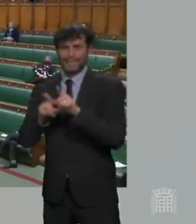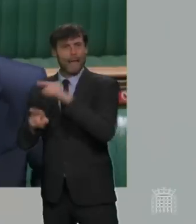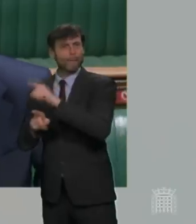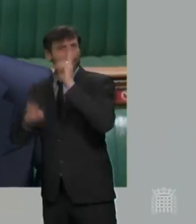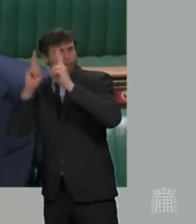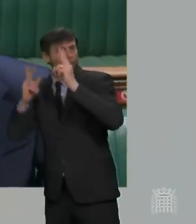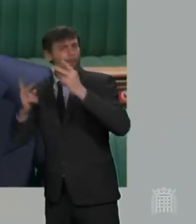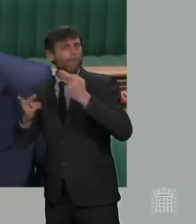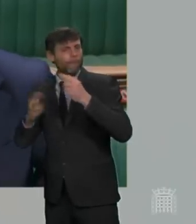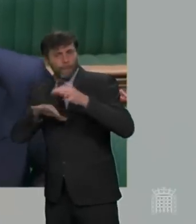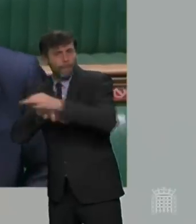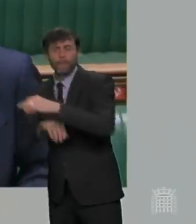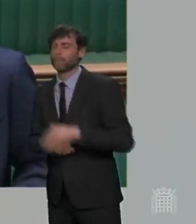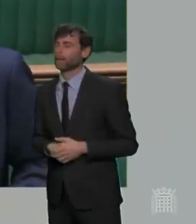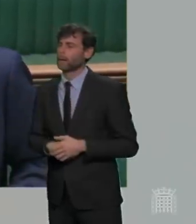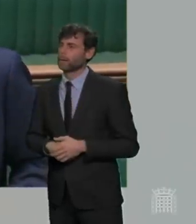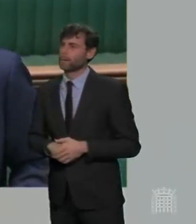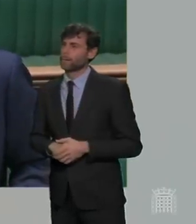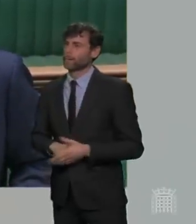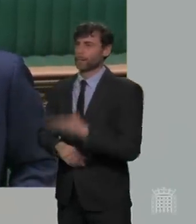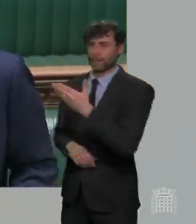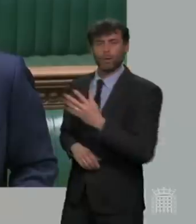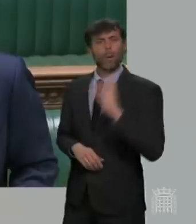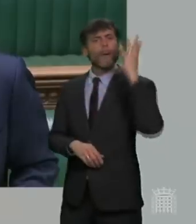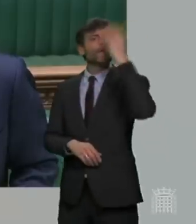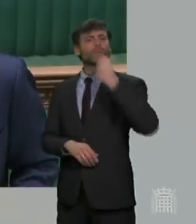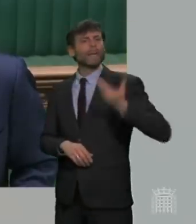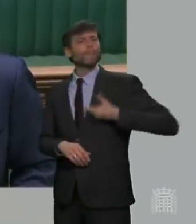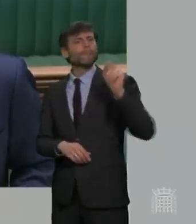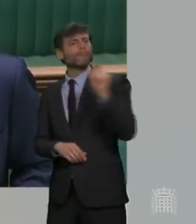right in what she says about the importance of beauty businesses. They do an amazing job,